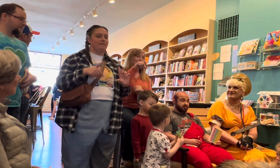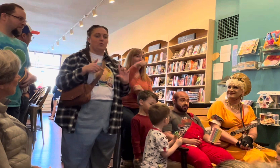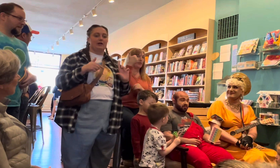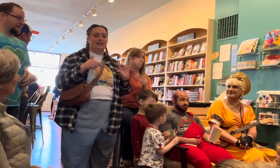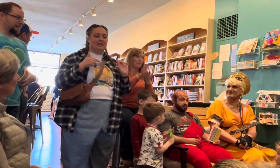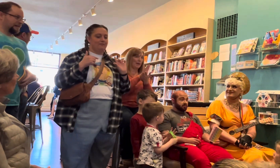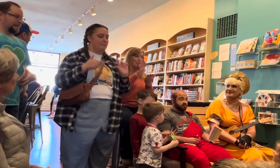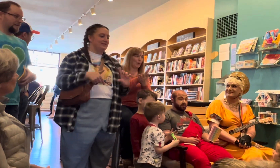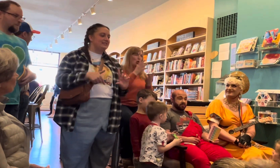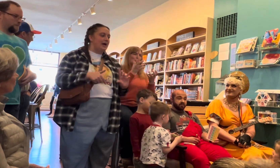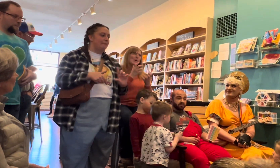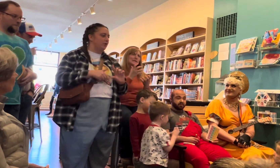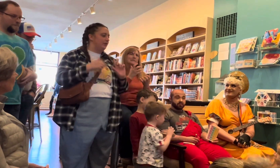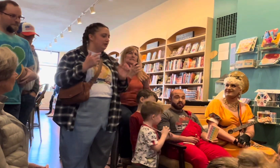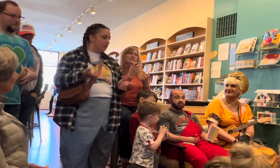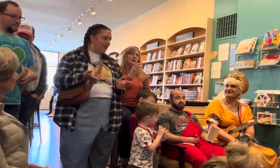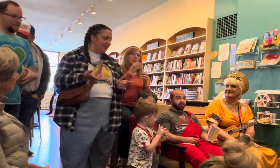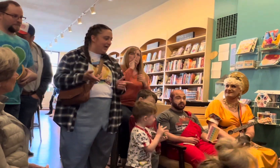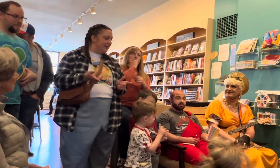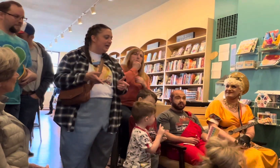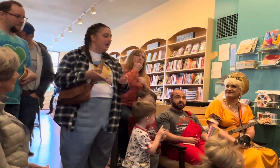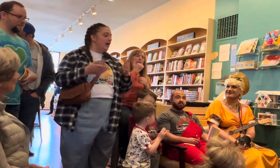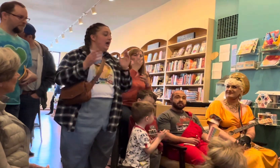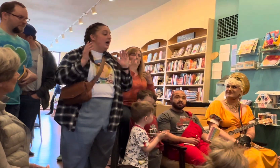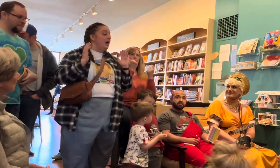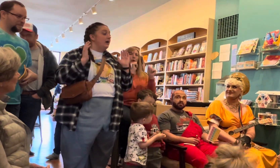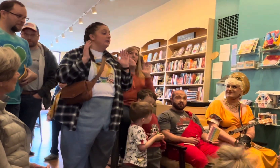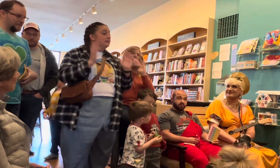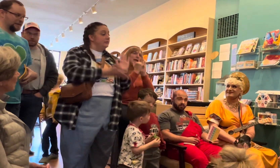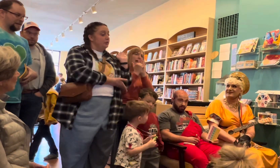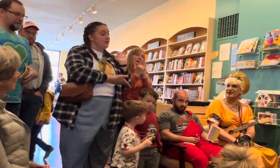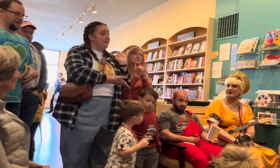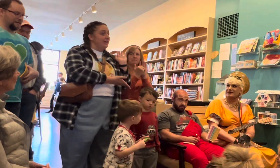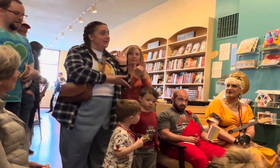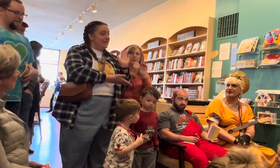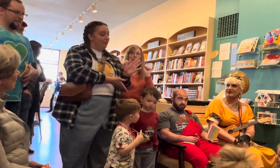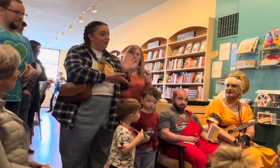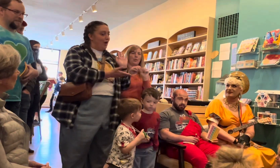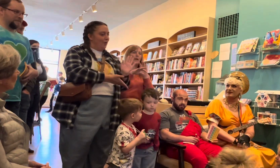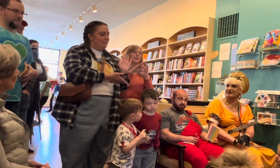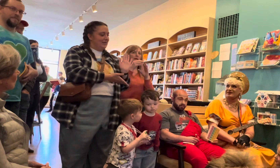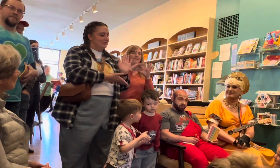you want to, like, if you messed up or you need to try again, you can find a download on our website